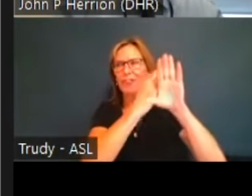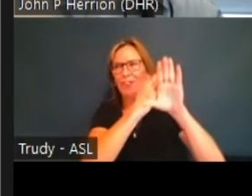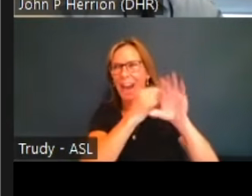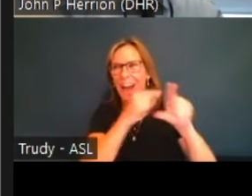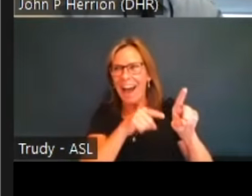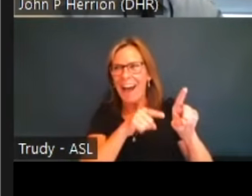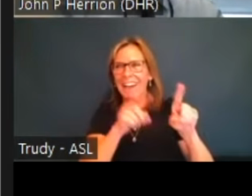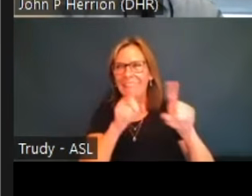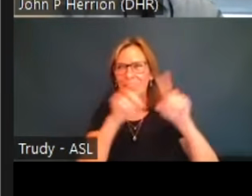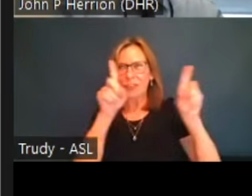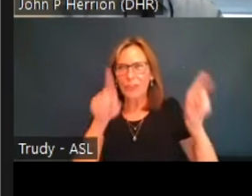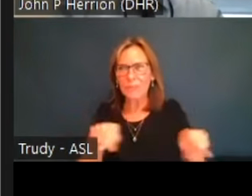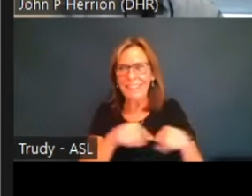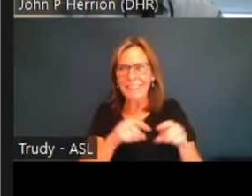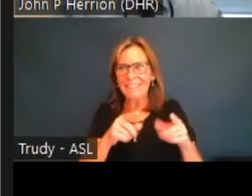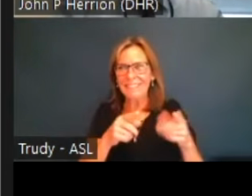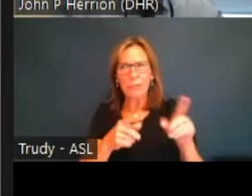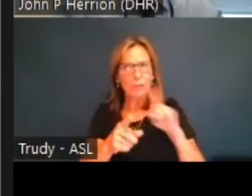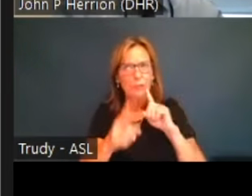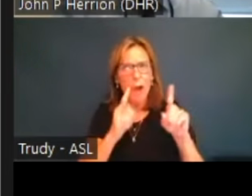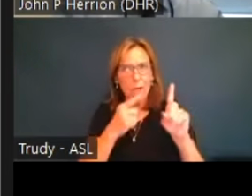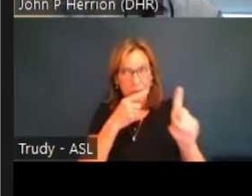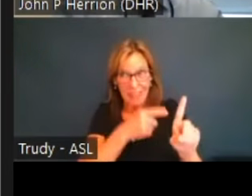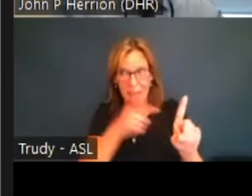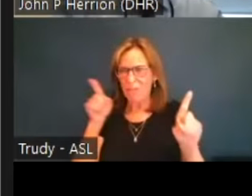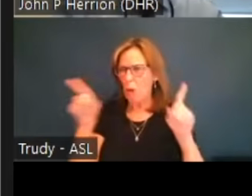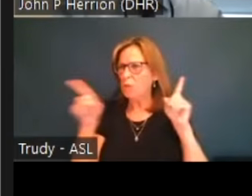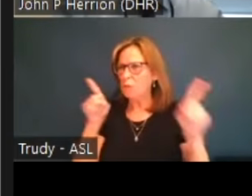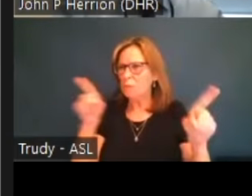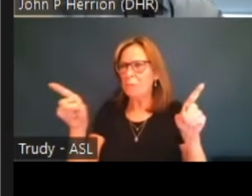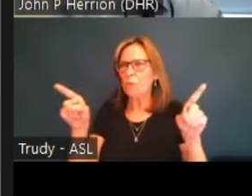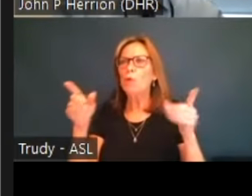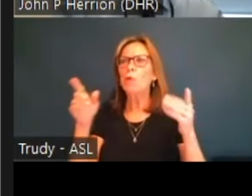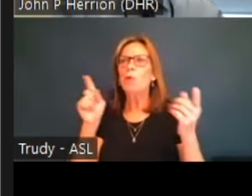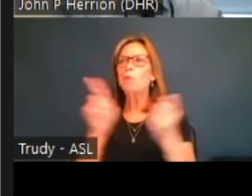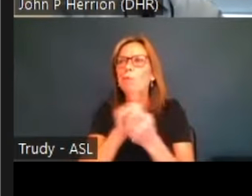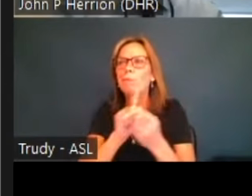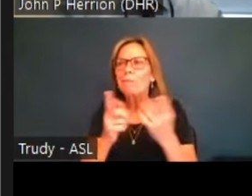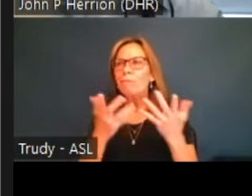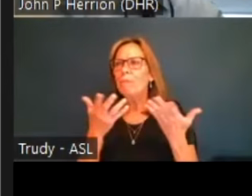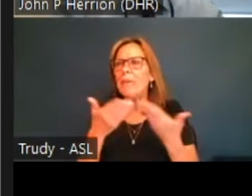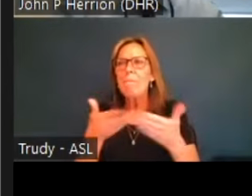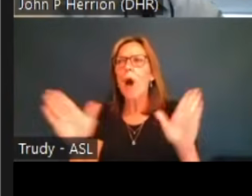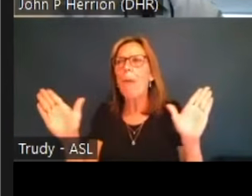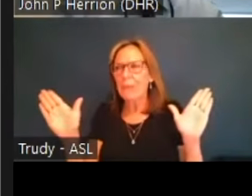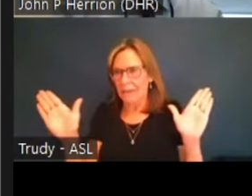service work need to be trained and educated on what their obligations are, Because they can expose their agencies